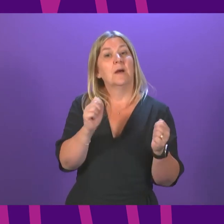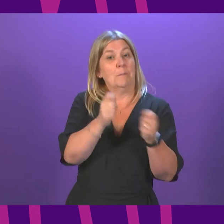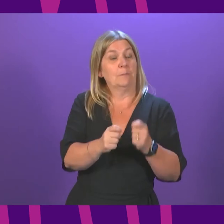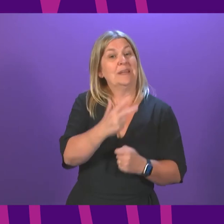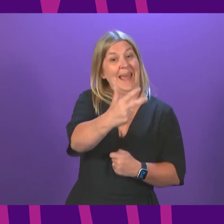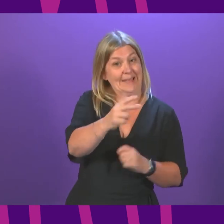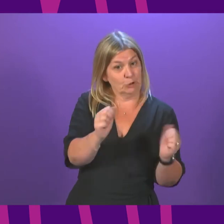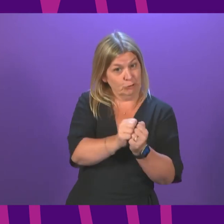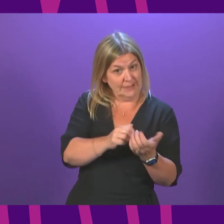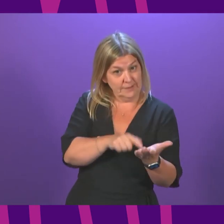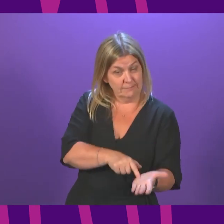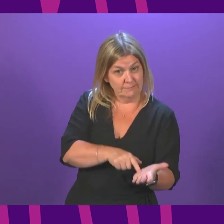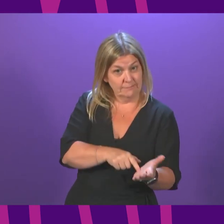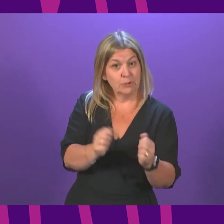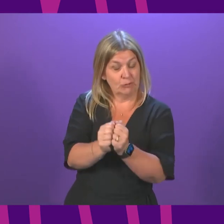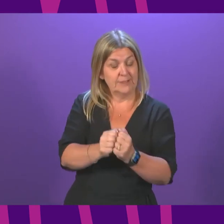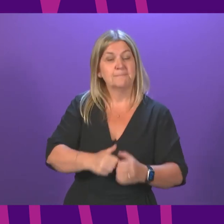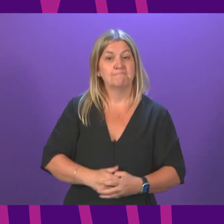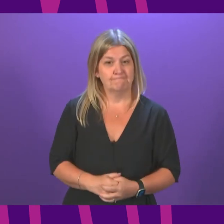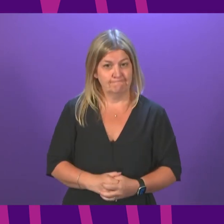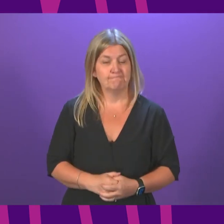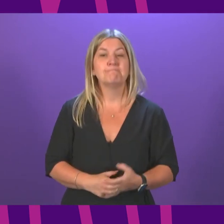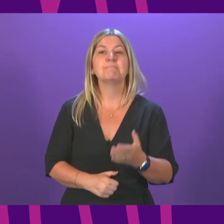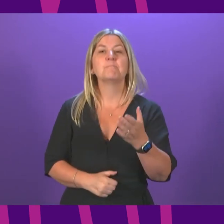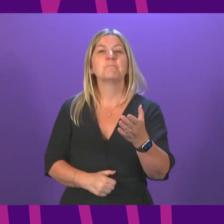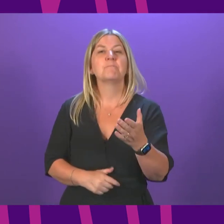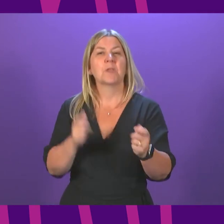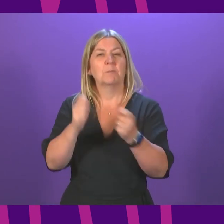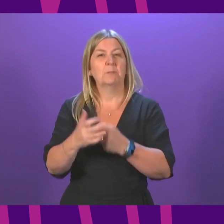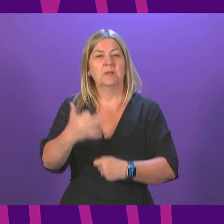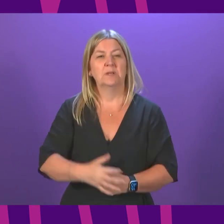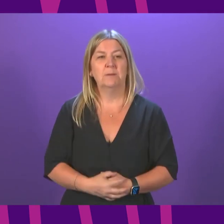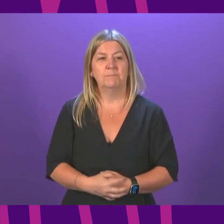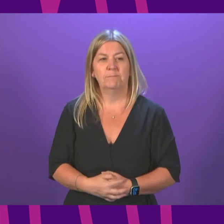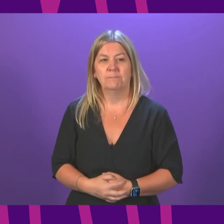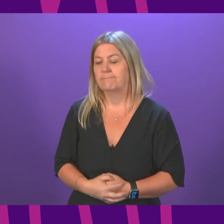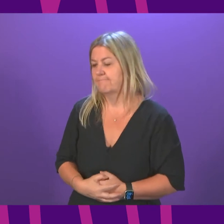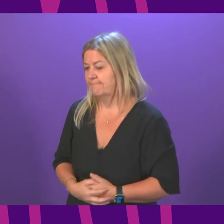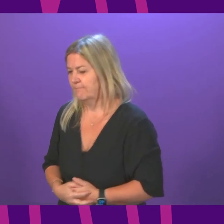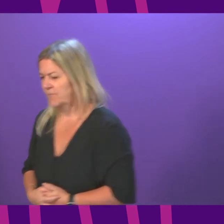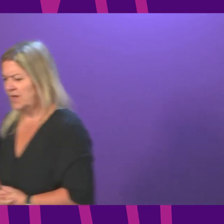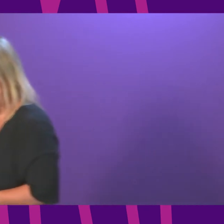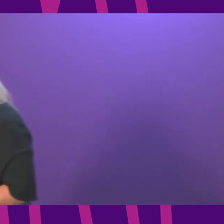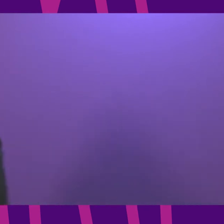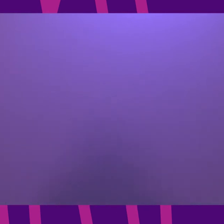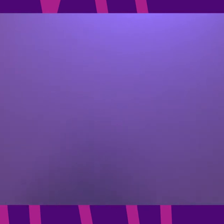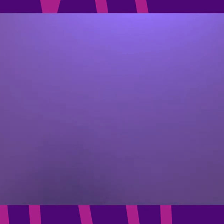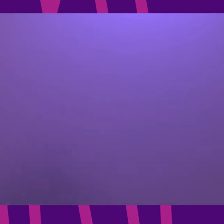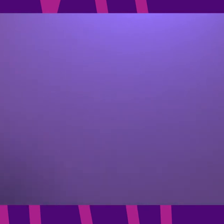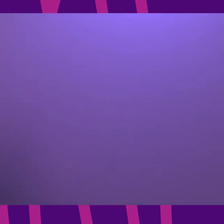There will be a division. As this is the first division of this stage, Parliament is suspended for a few minutes.